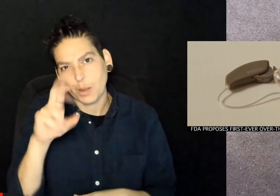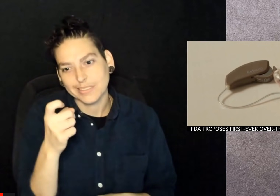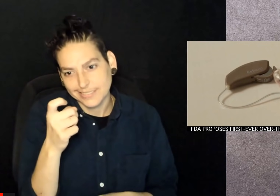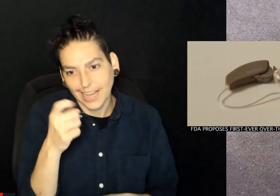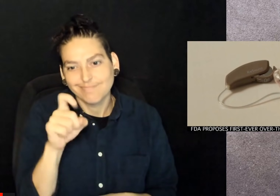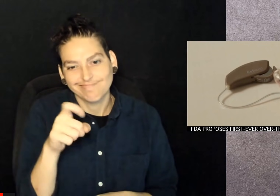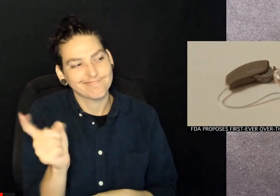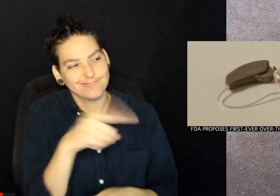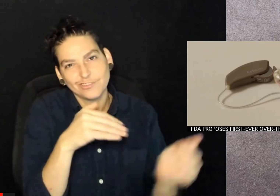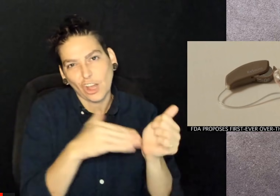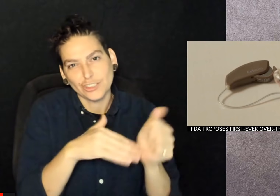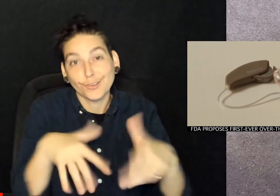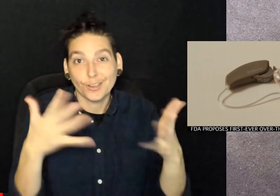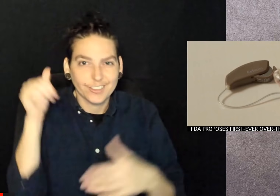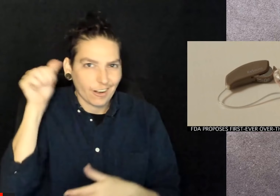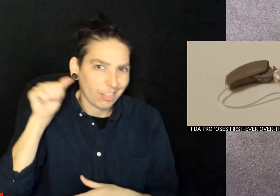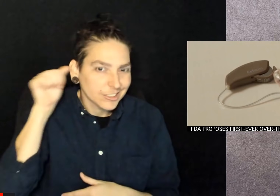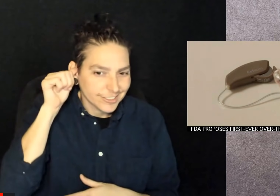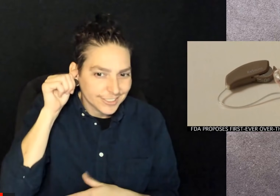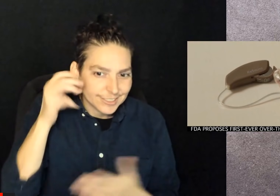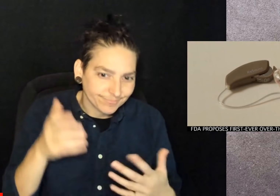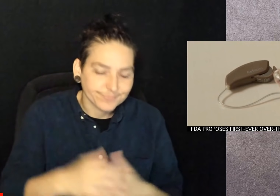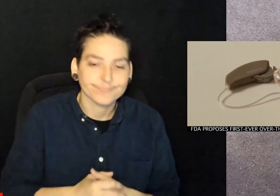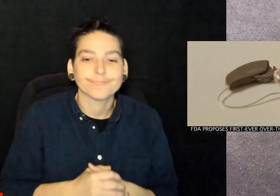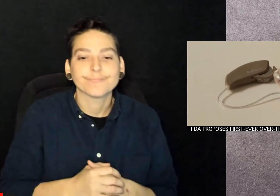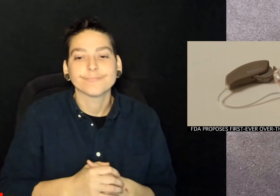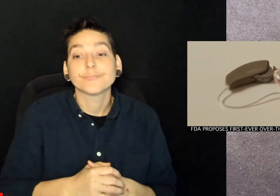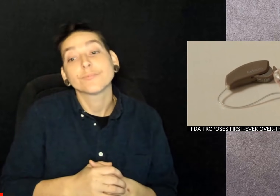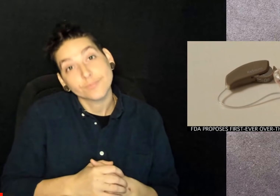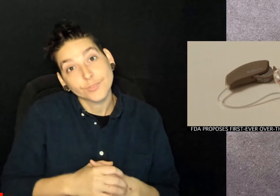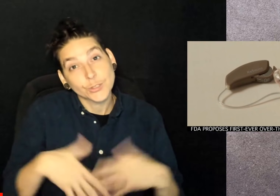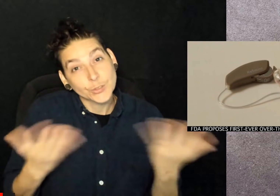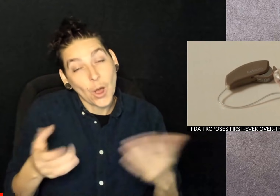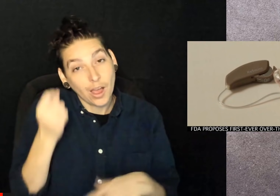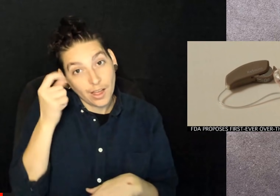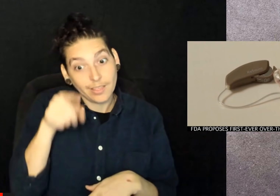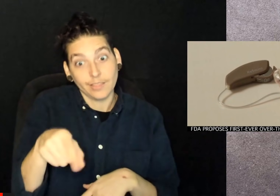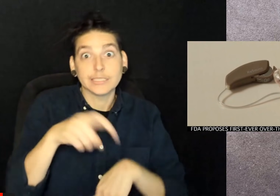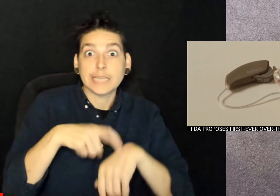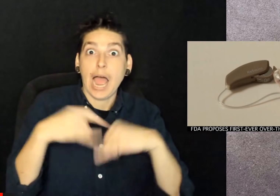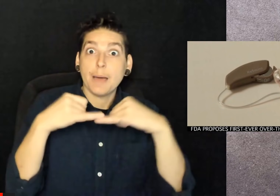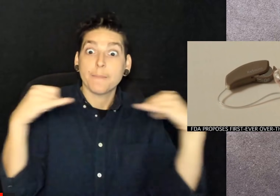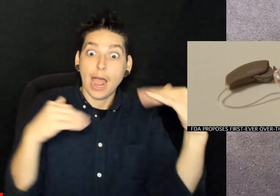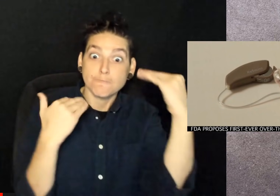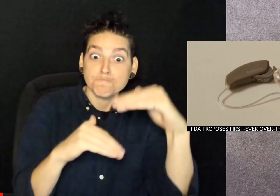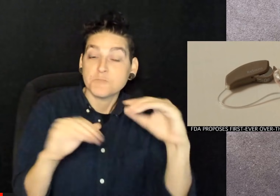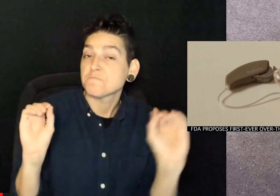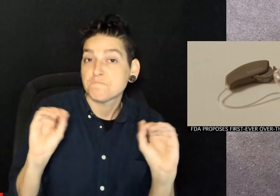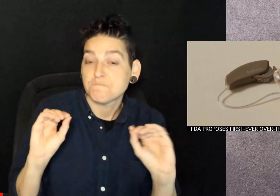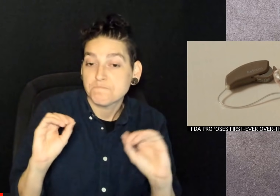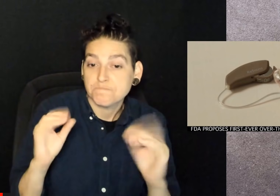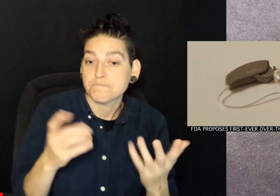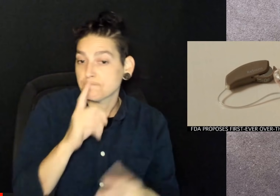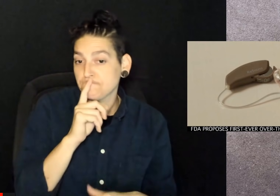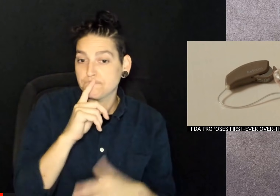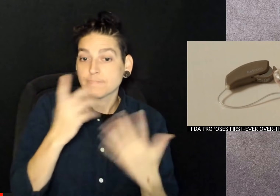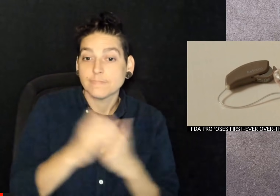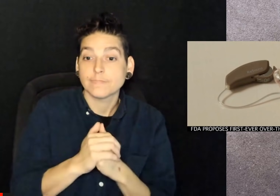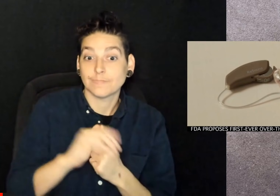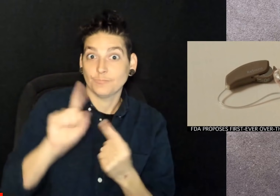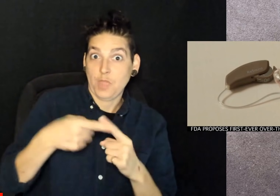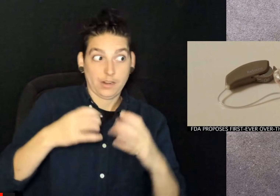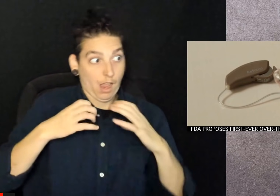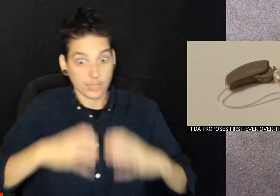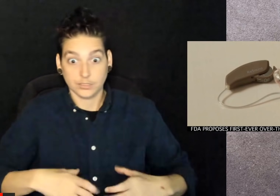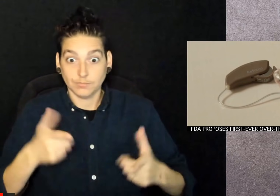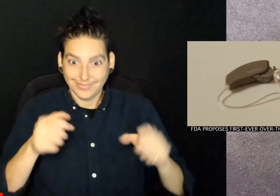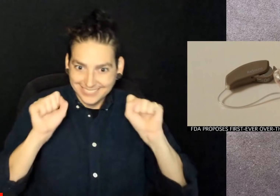require a prescription there is no timeline yet for when consumers